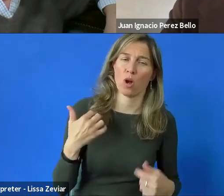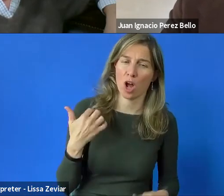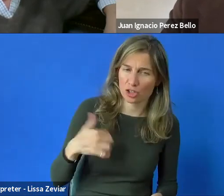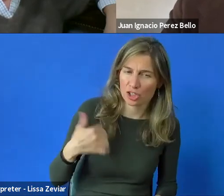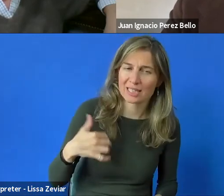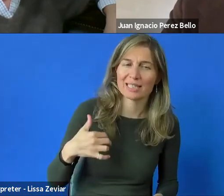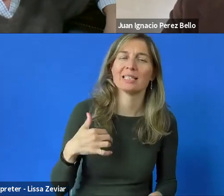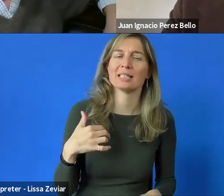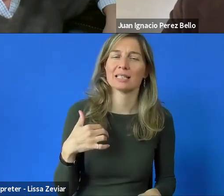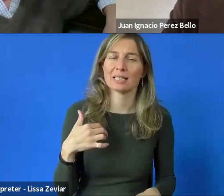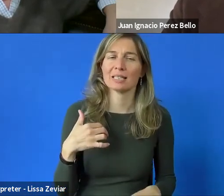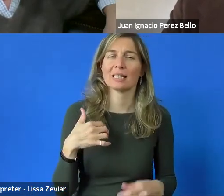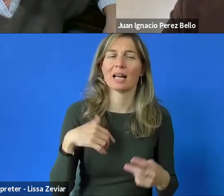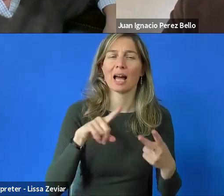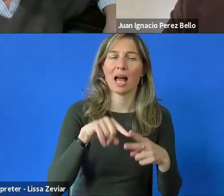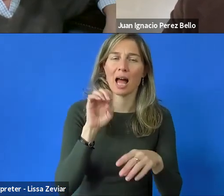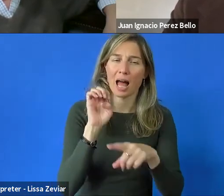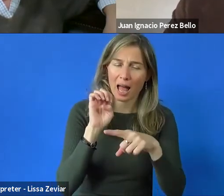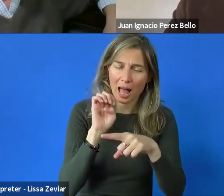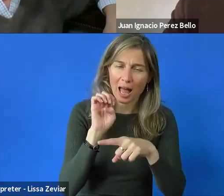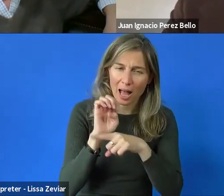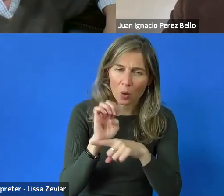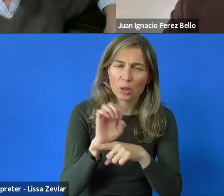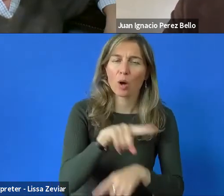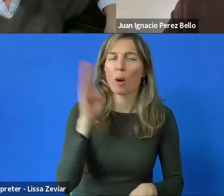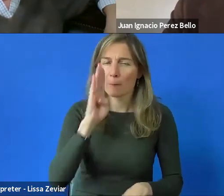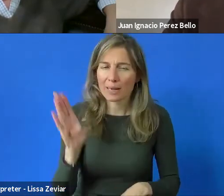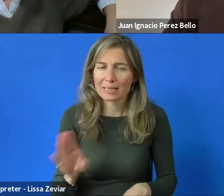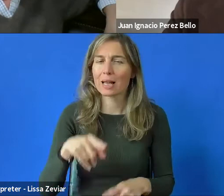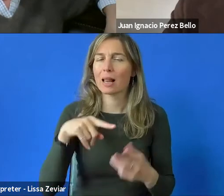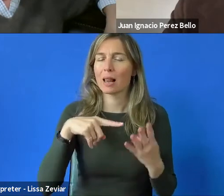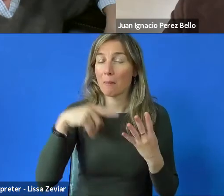Ecuador, Brazil and Mexico, some countried in Africa